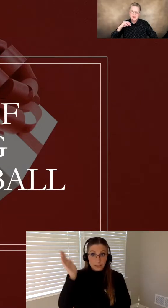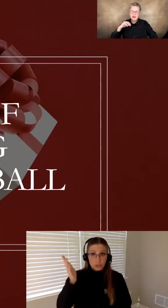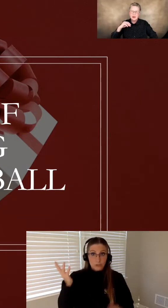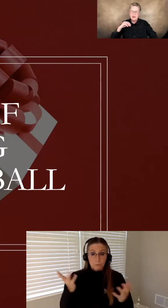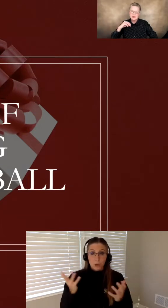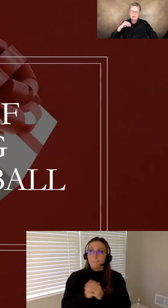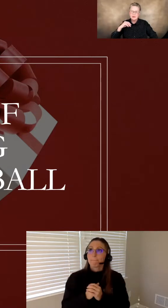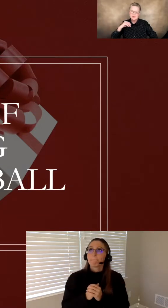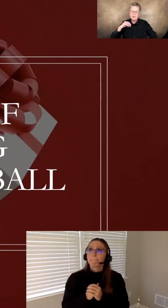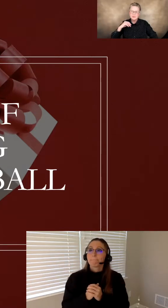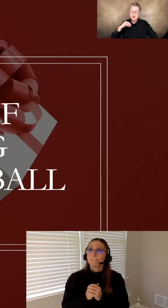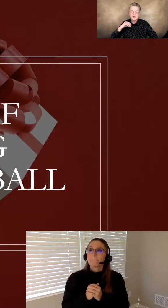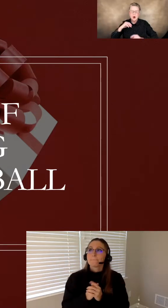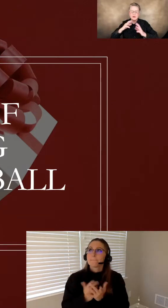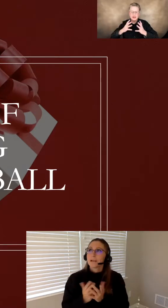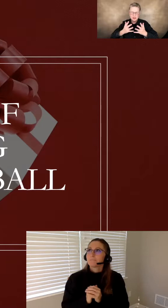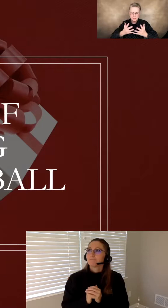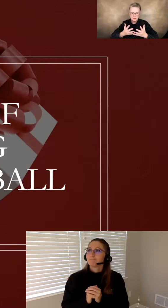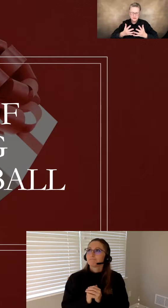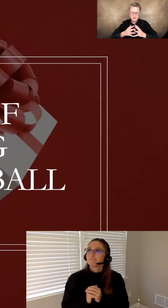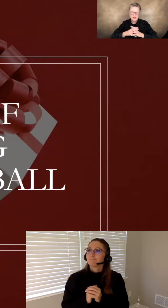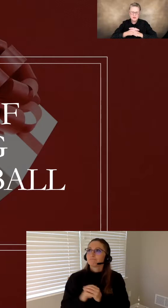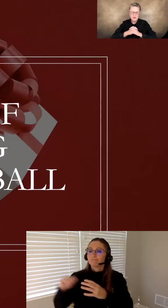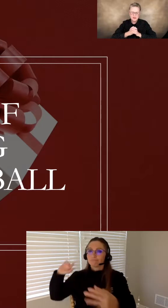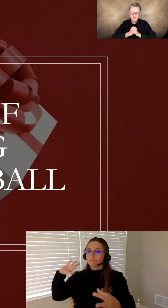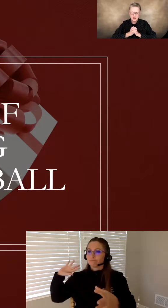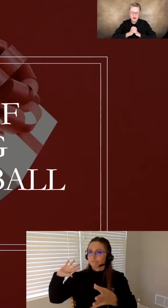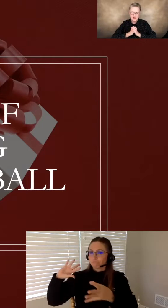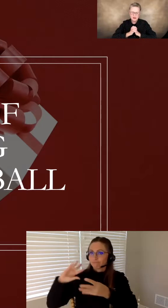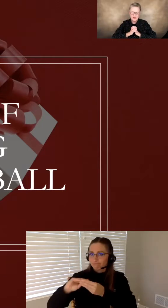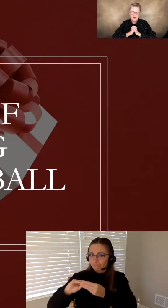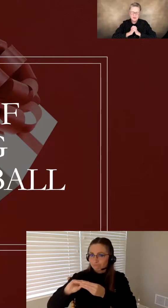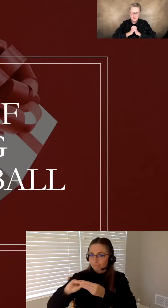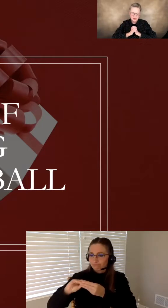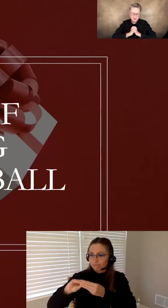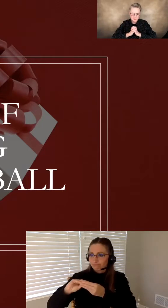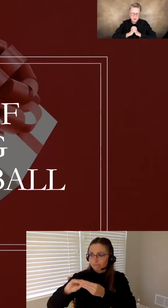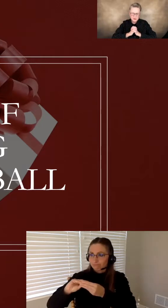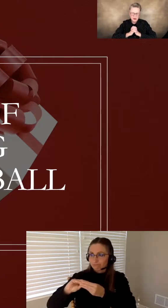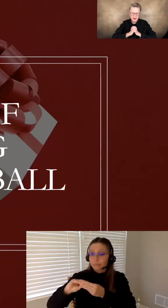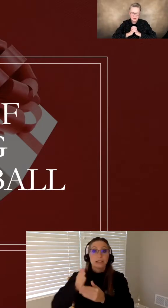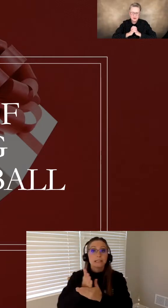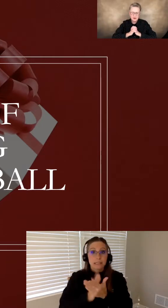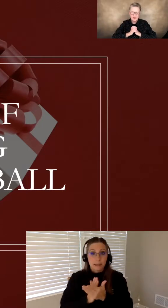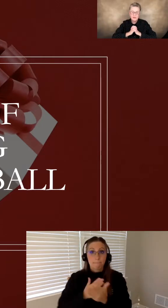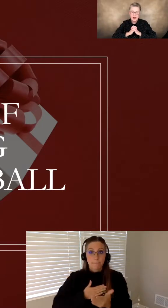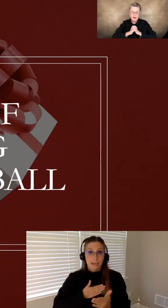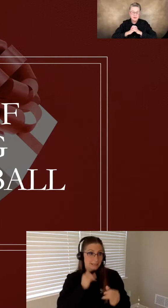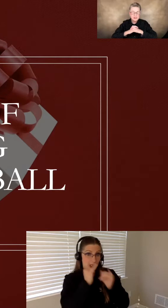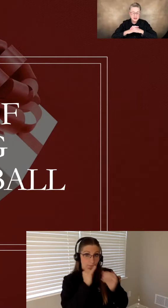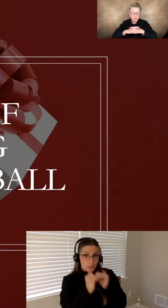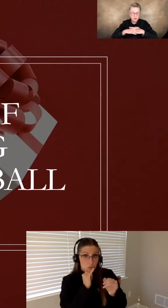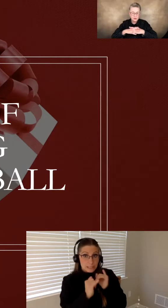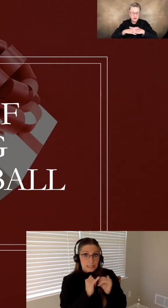a compilation of some of the things that I . . . some of the interviews that I have done, I've added several